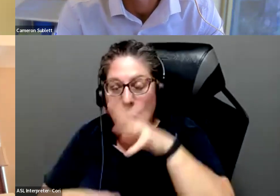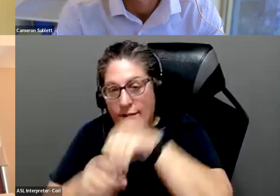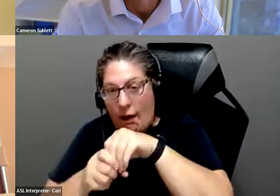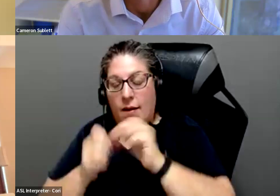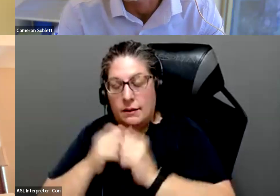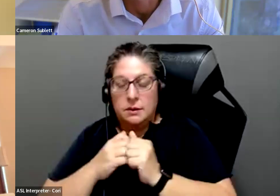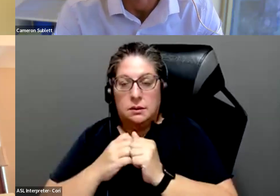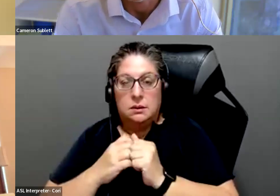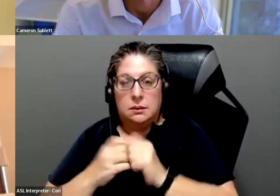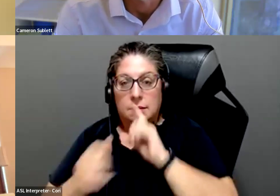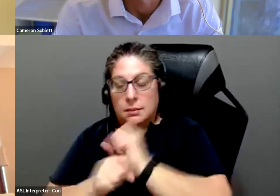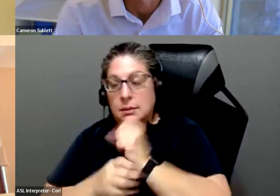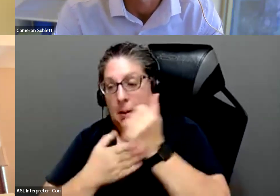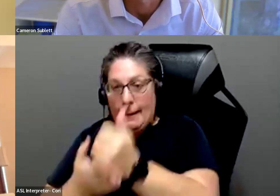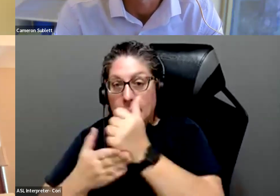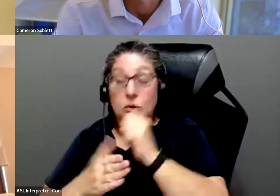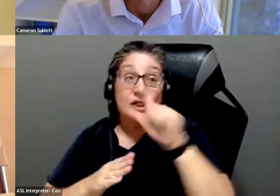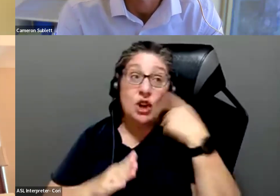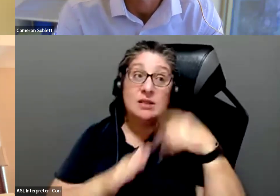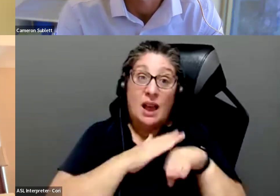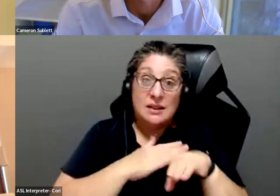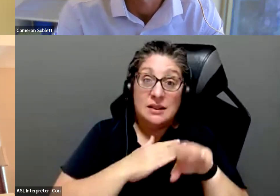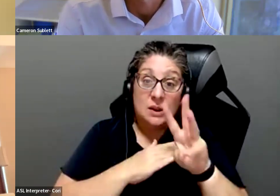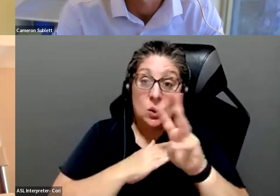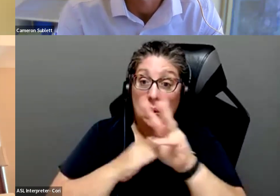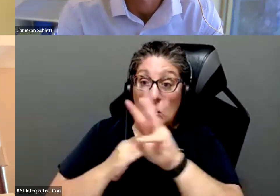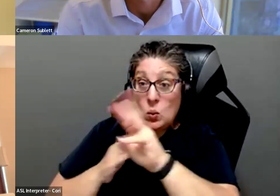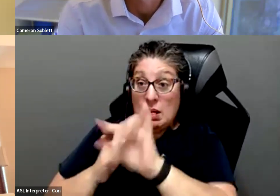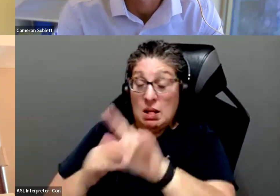Now looking beyond access which is what will is focusing on no